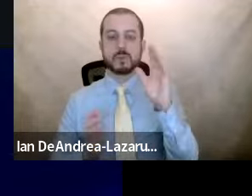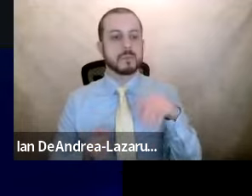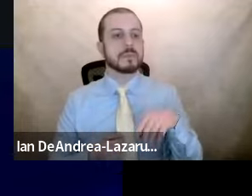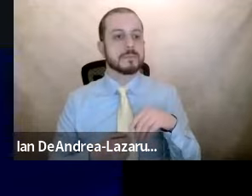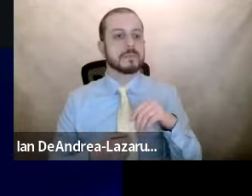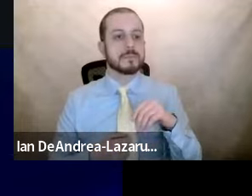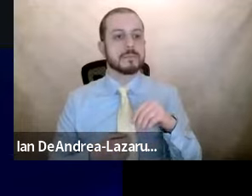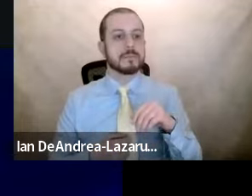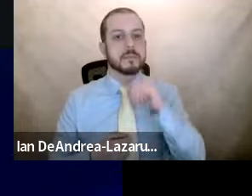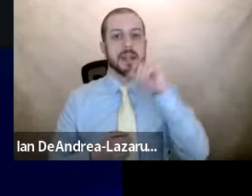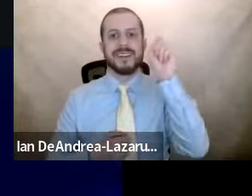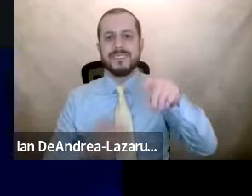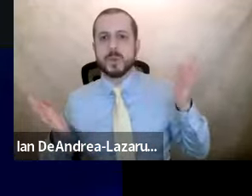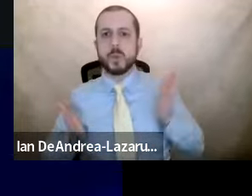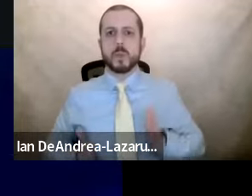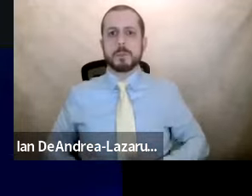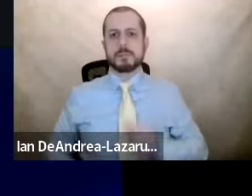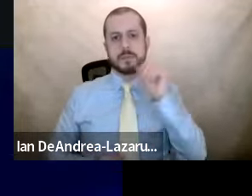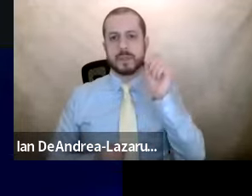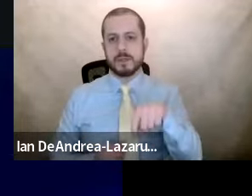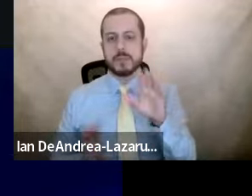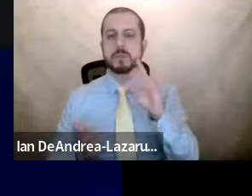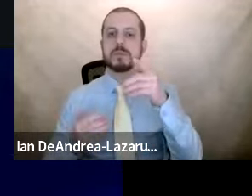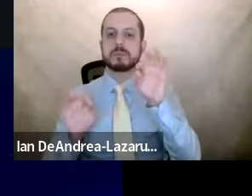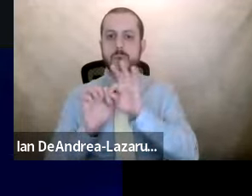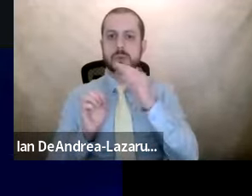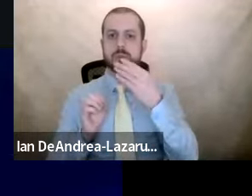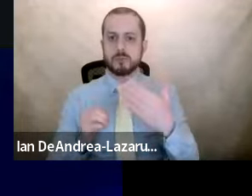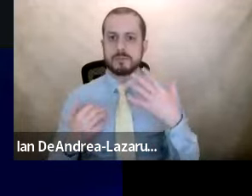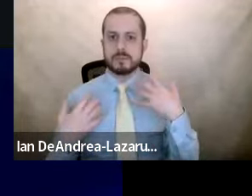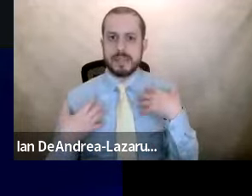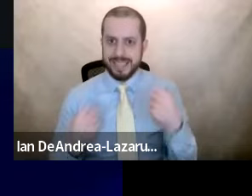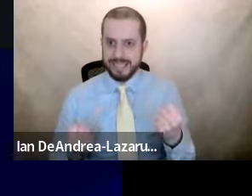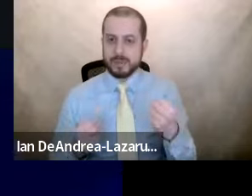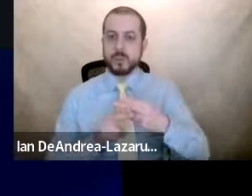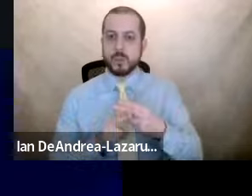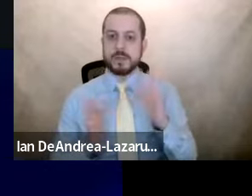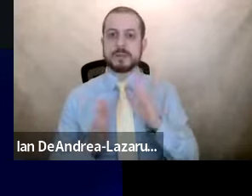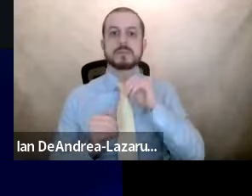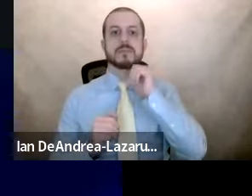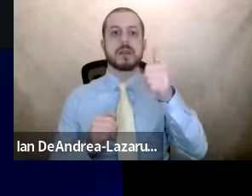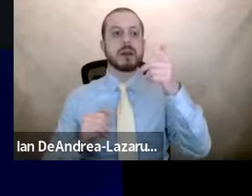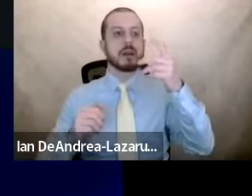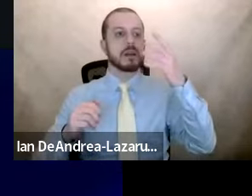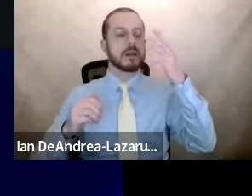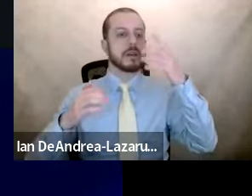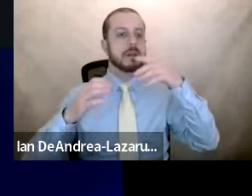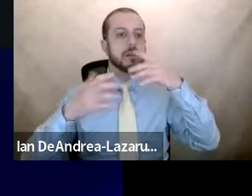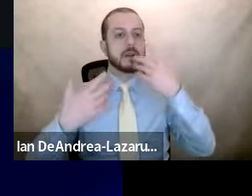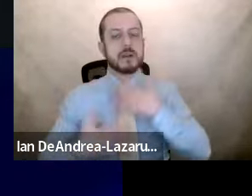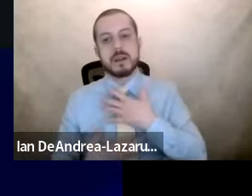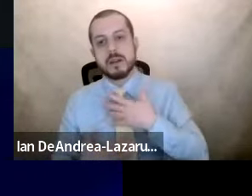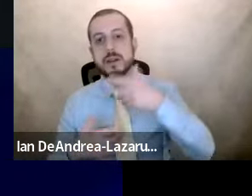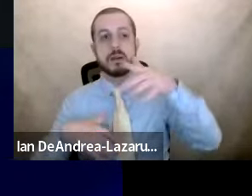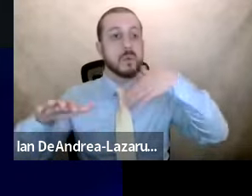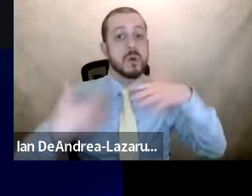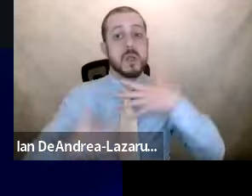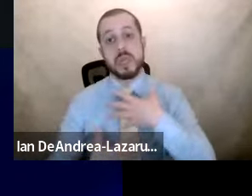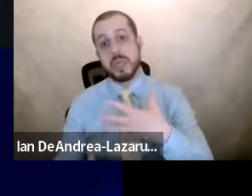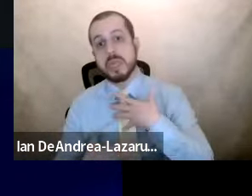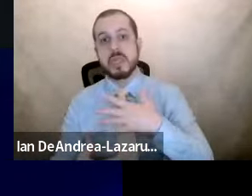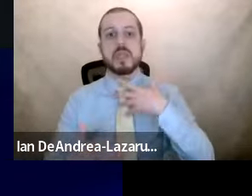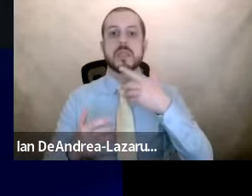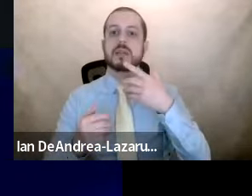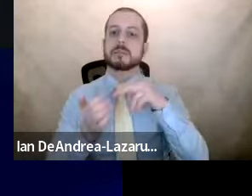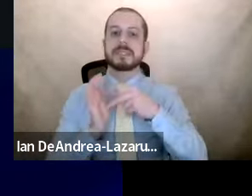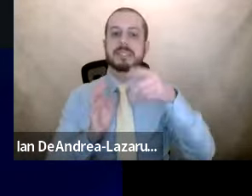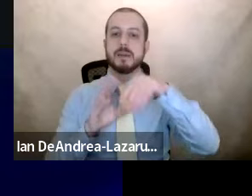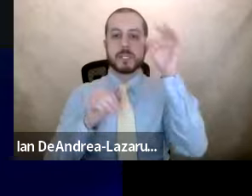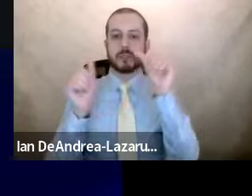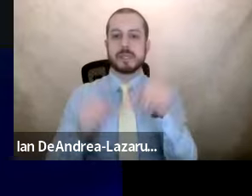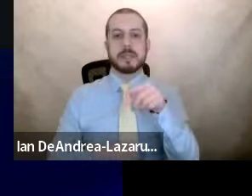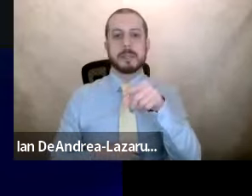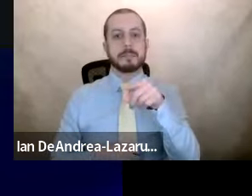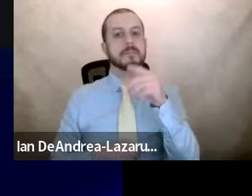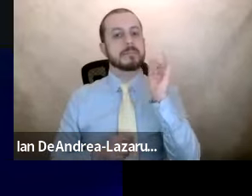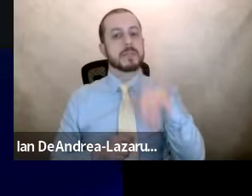Frequent exercise is also really important. Take the time. Go for a 20-minute walk.